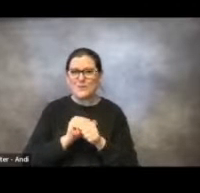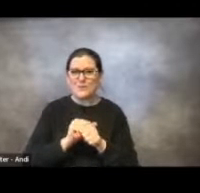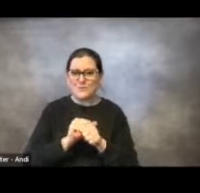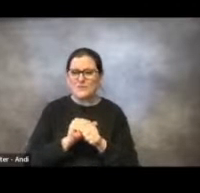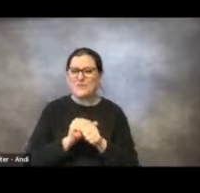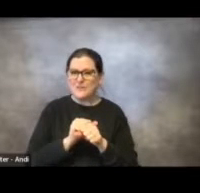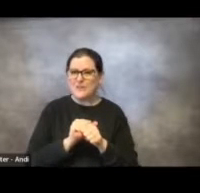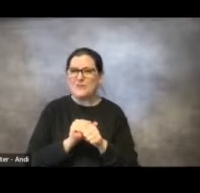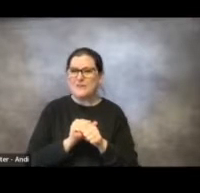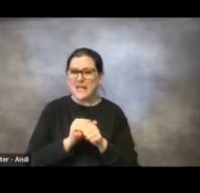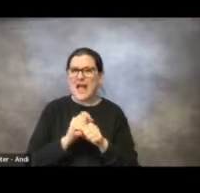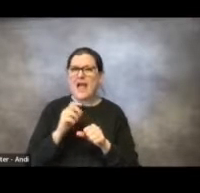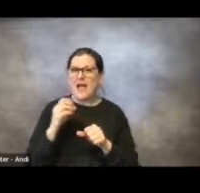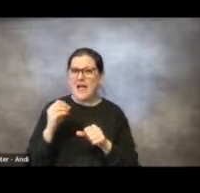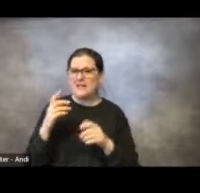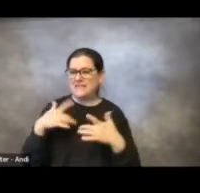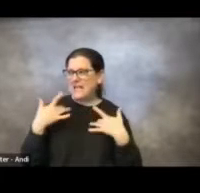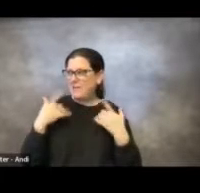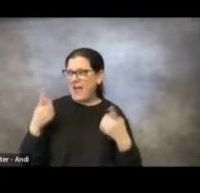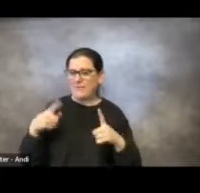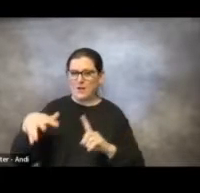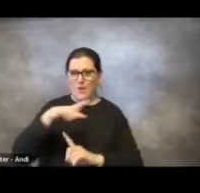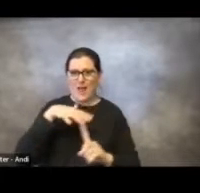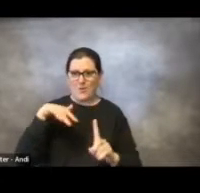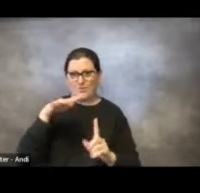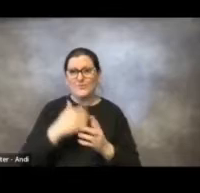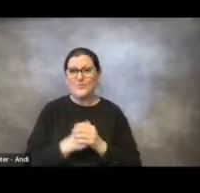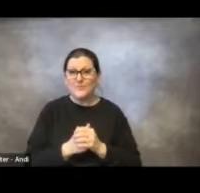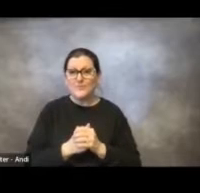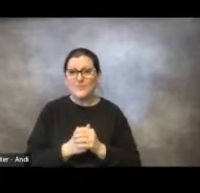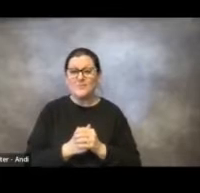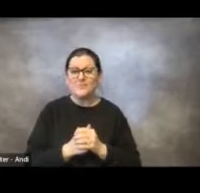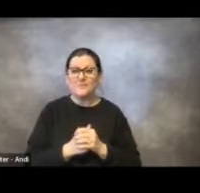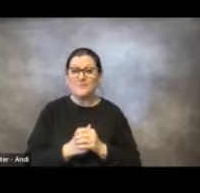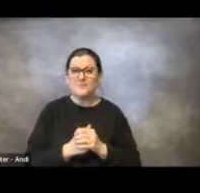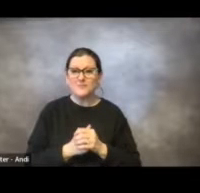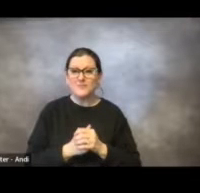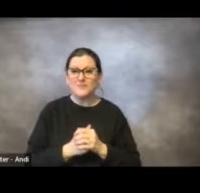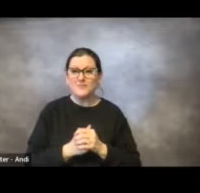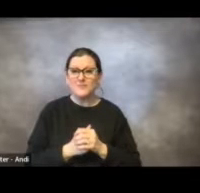excitement around us. Next slide. So this is kind of the